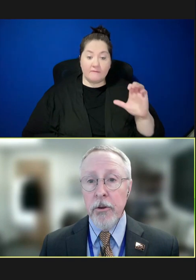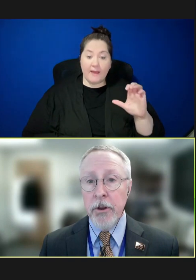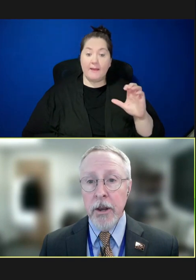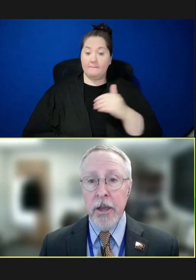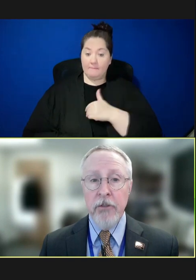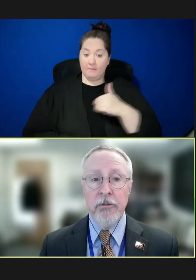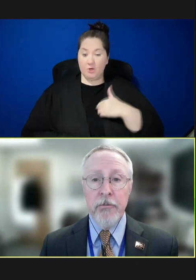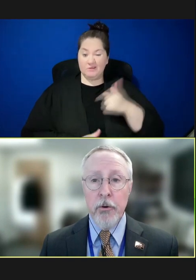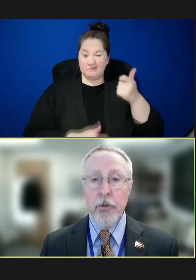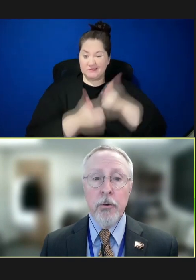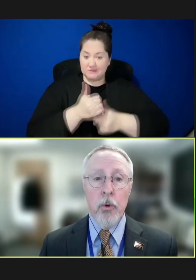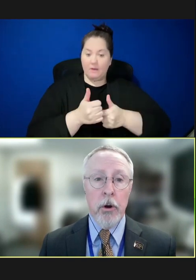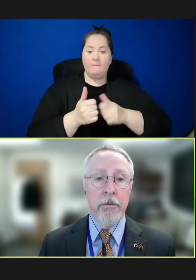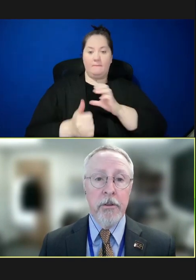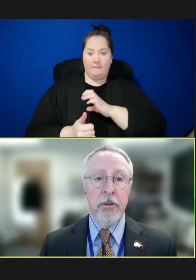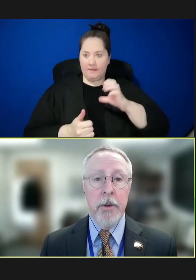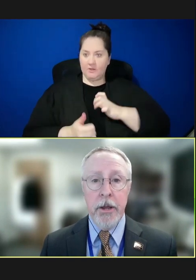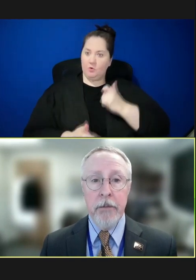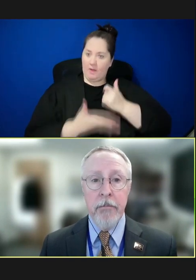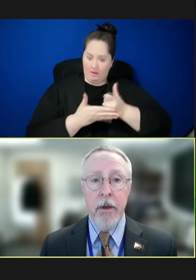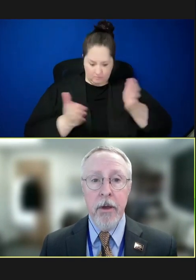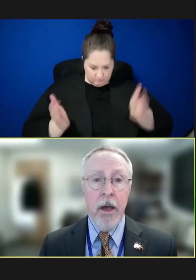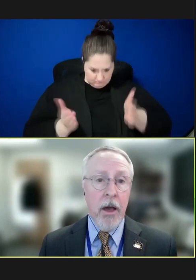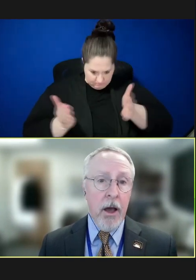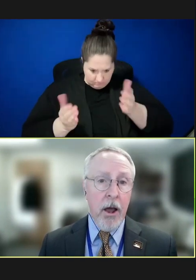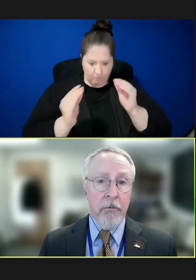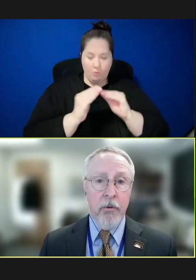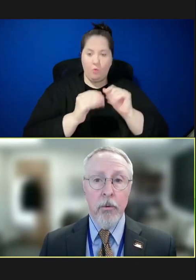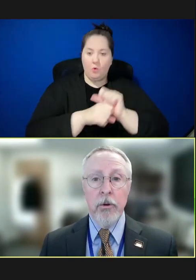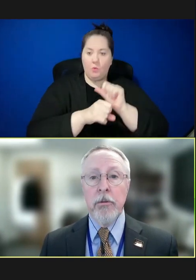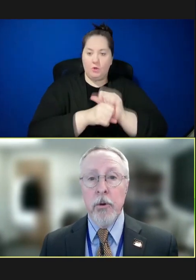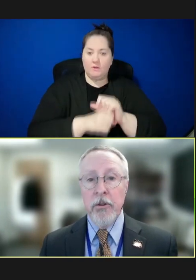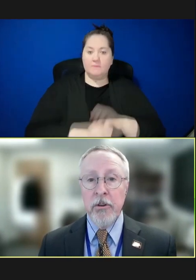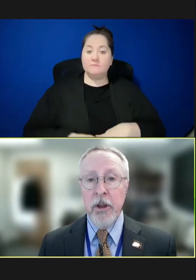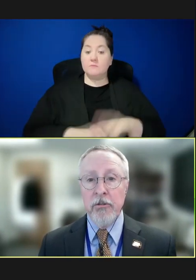their dedication to further the work of this committee. I look forward to the presentations